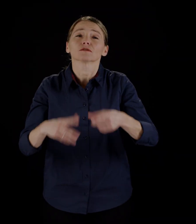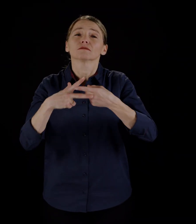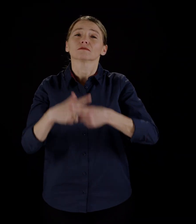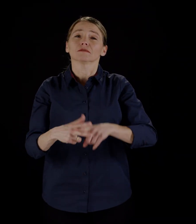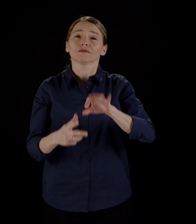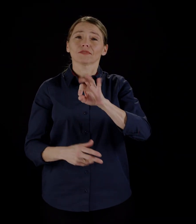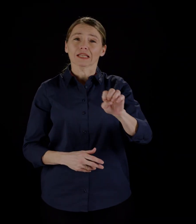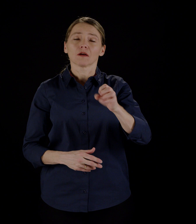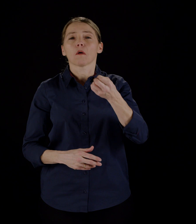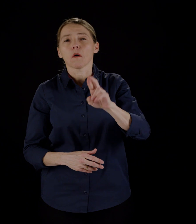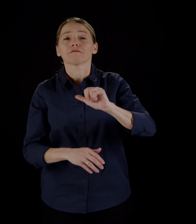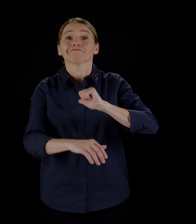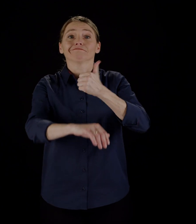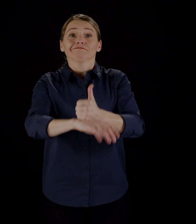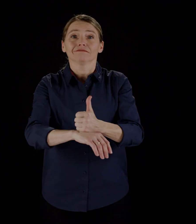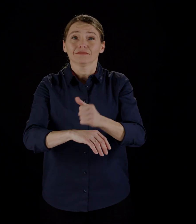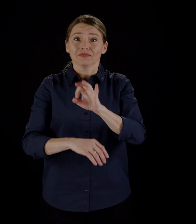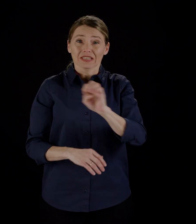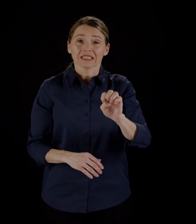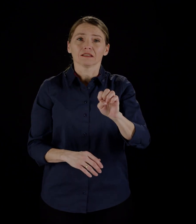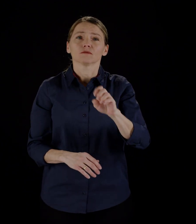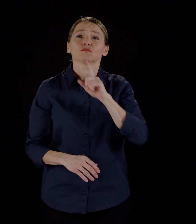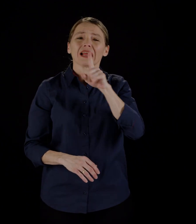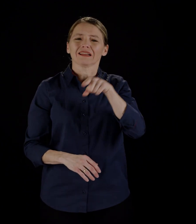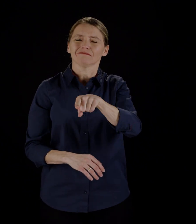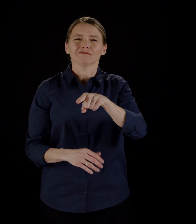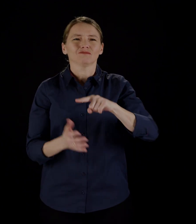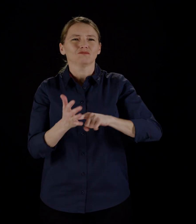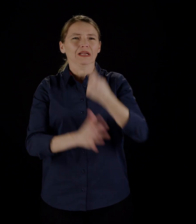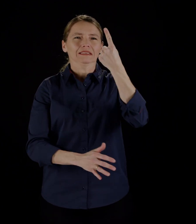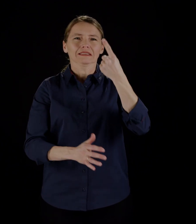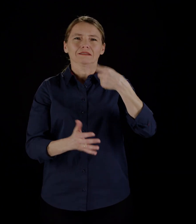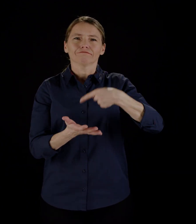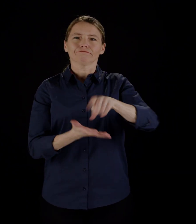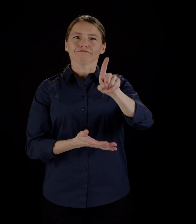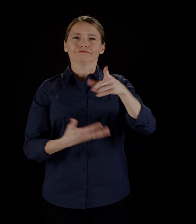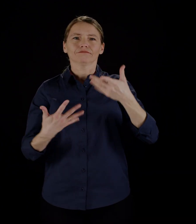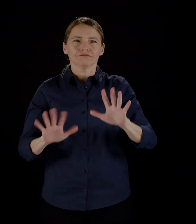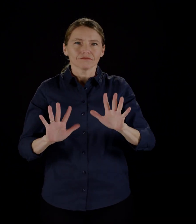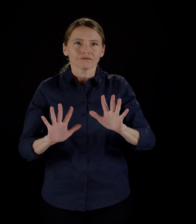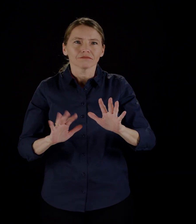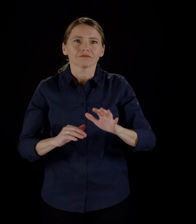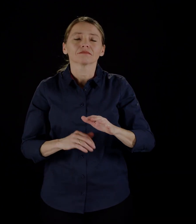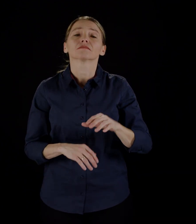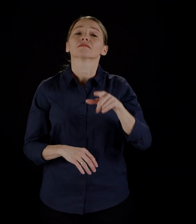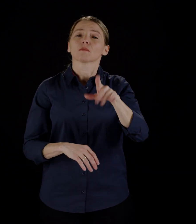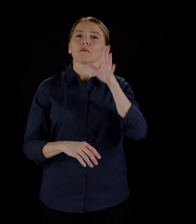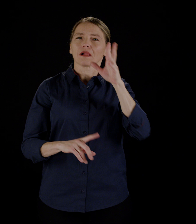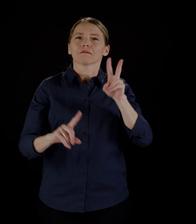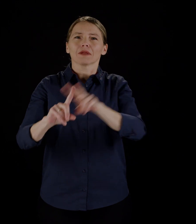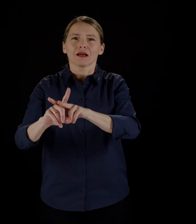Activation Fees or Installation Fees are one-time fees that may be applicable at the time of